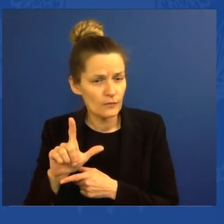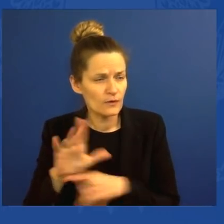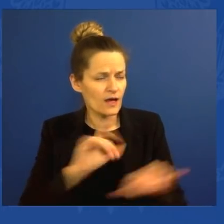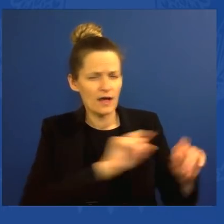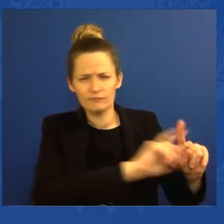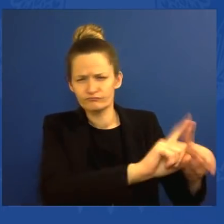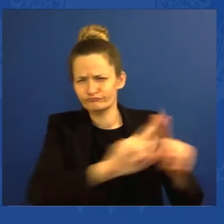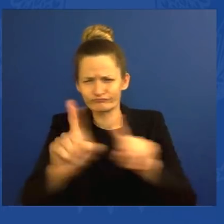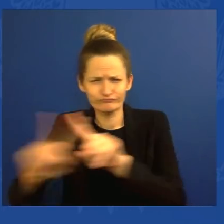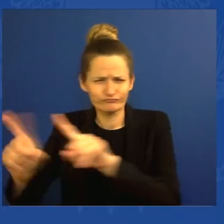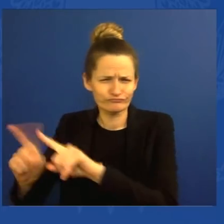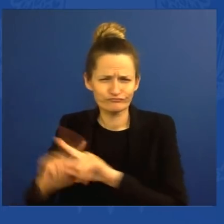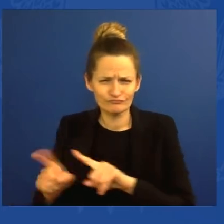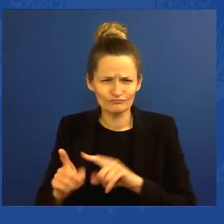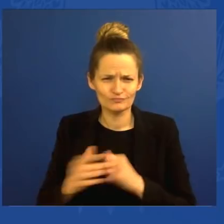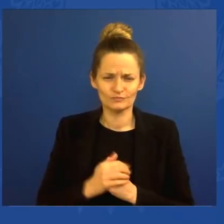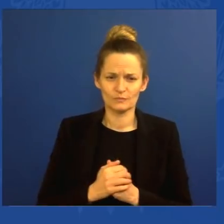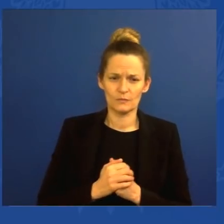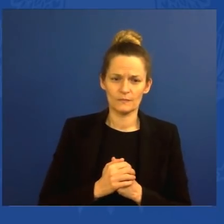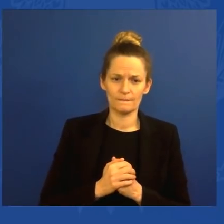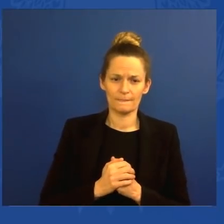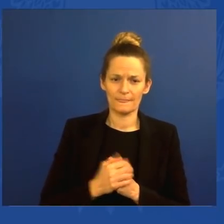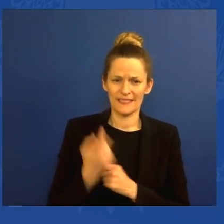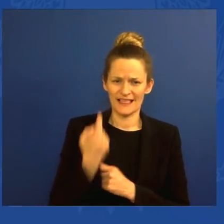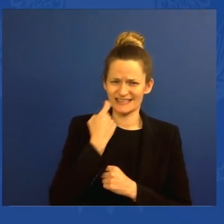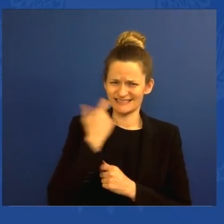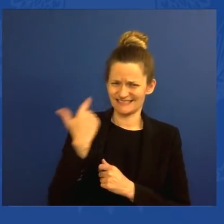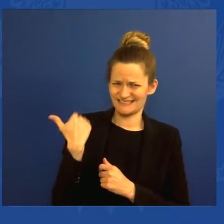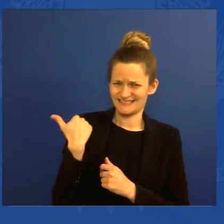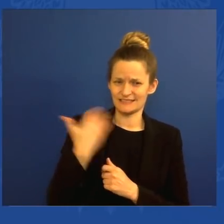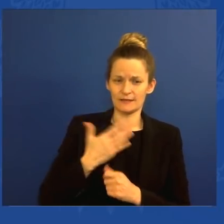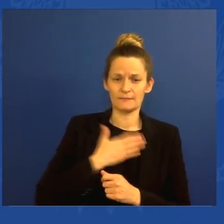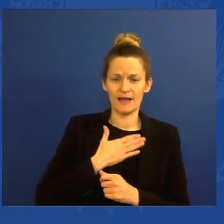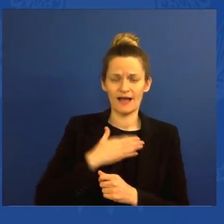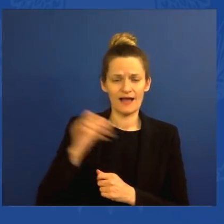of American manufacturing, especially in the Industrial Midwest.